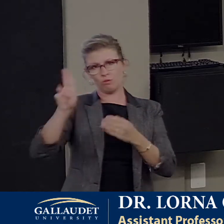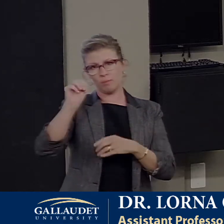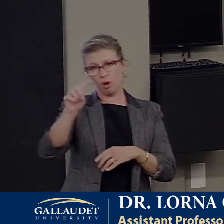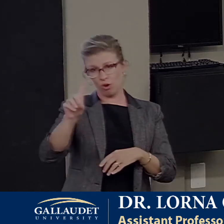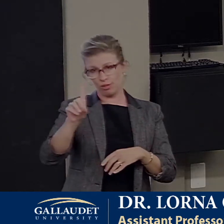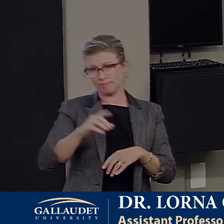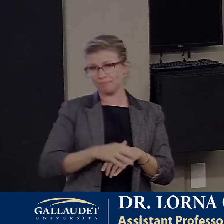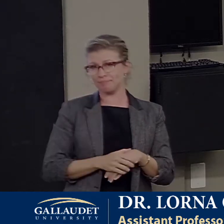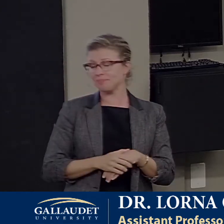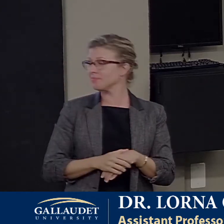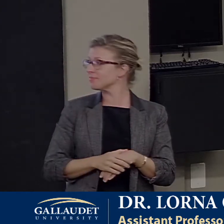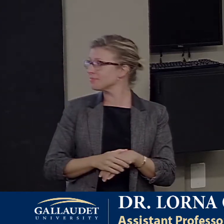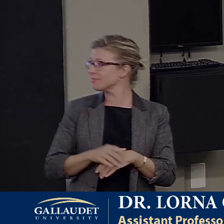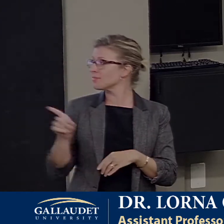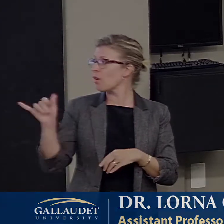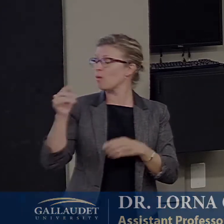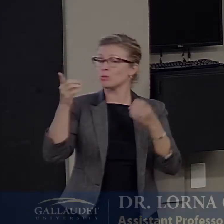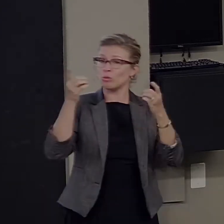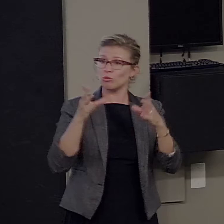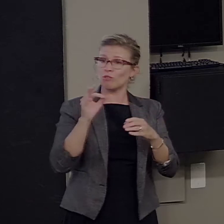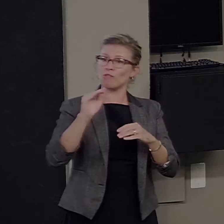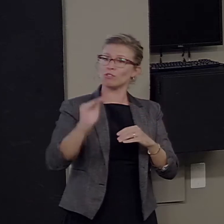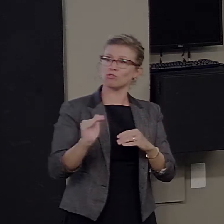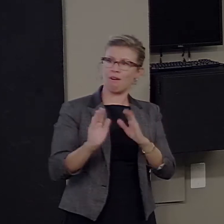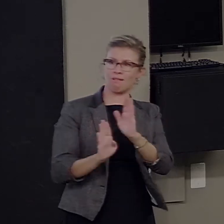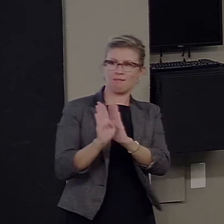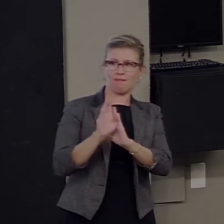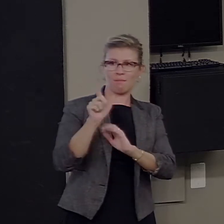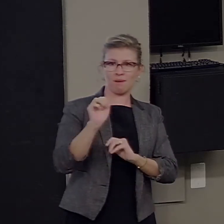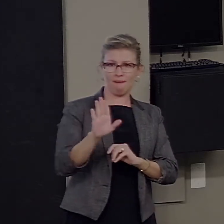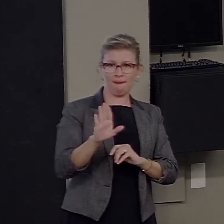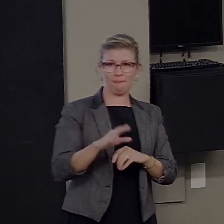And he is director of the Child Development Lab.